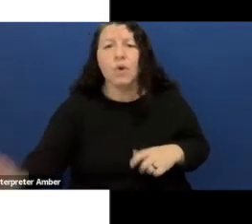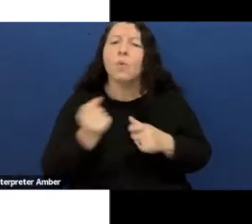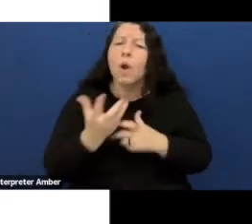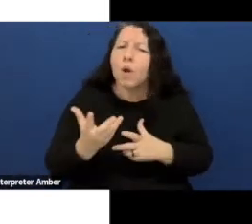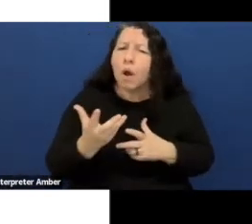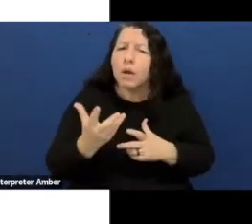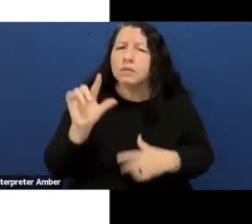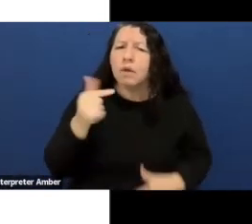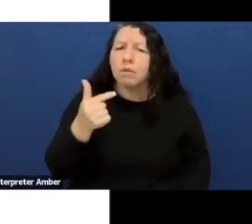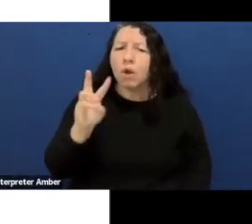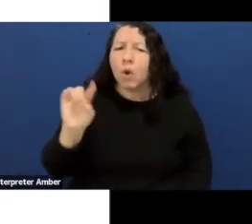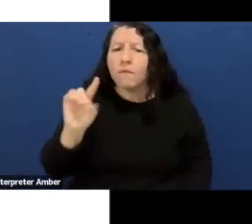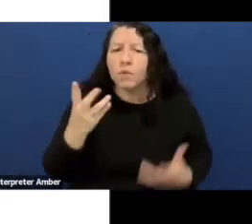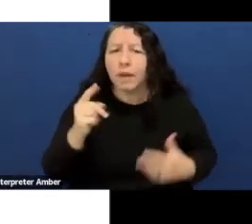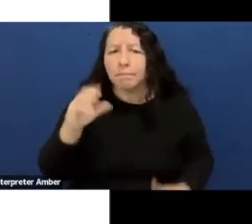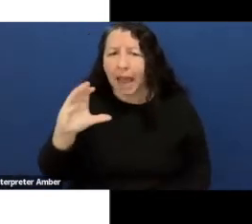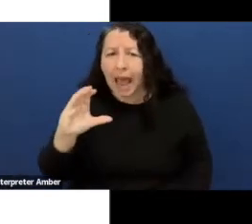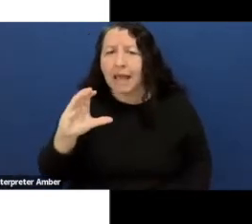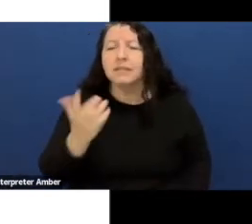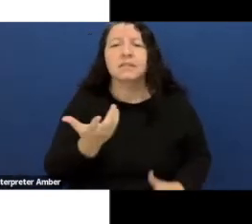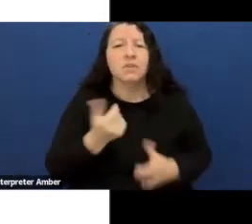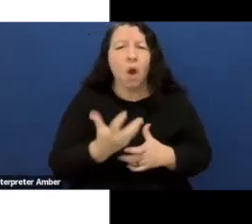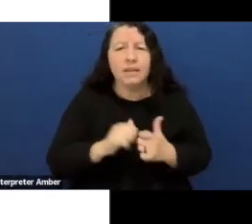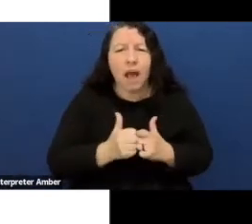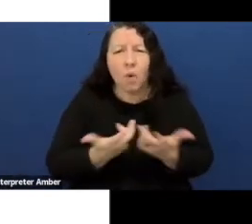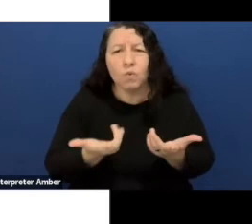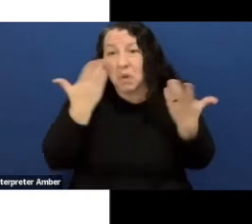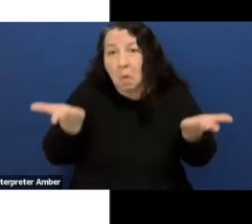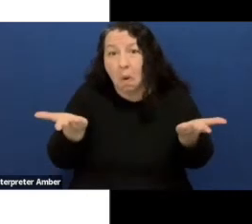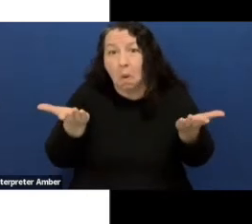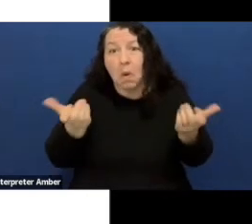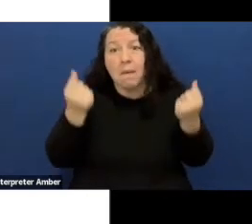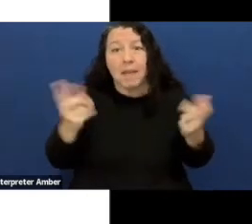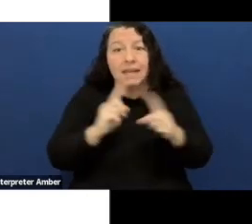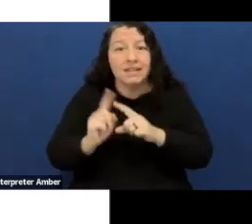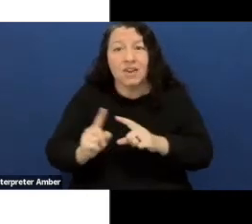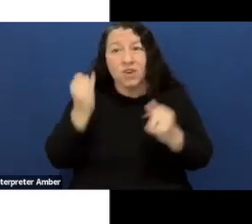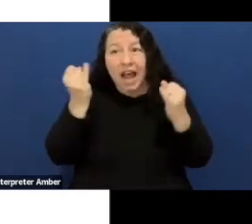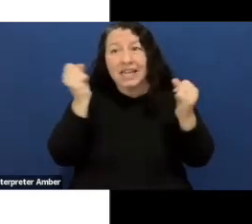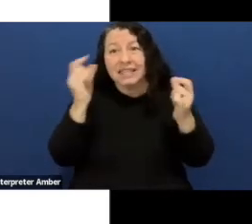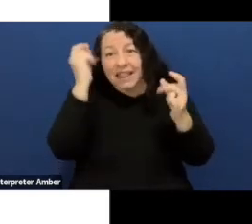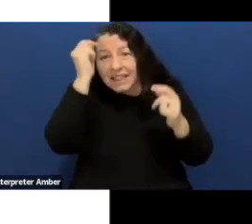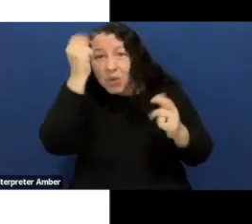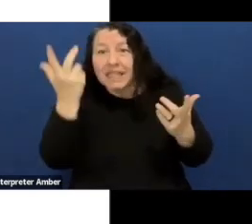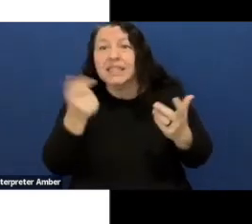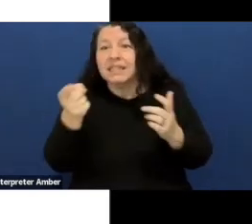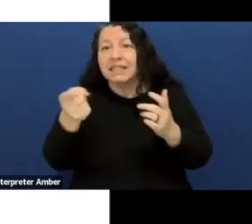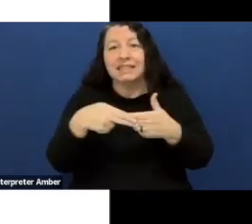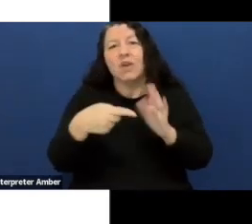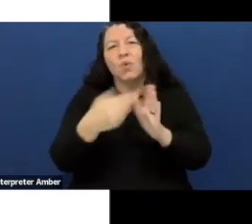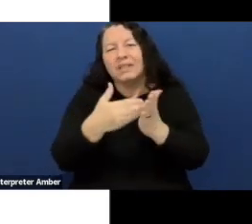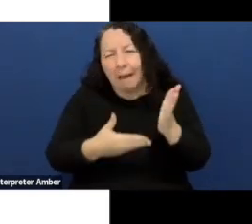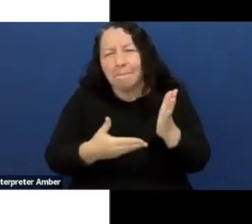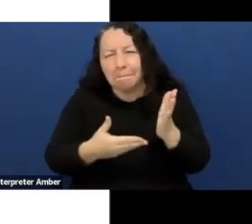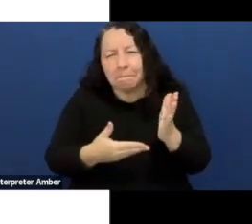of life. And that really matters. So what causes Long COVID? We don't know yet. There